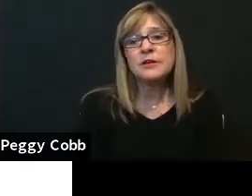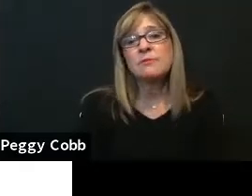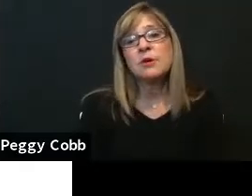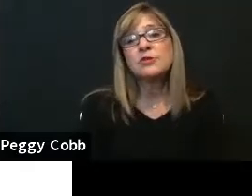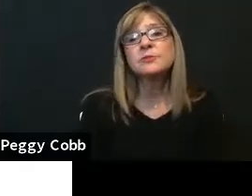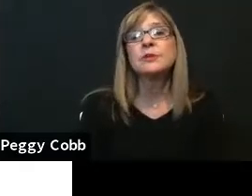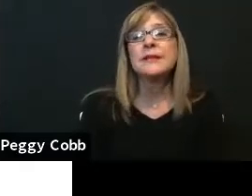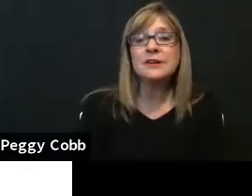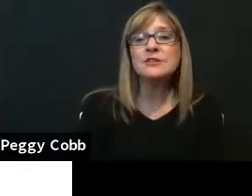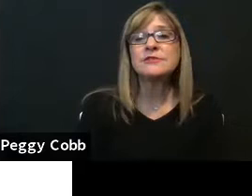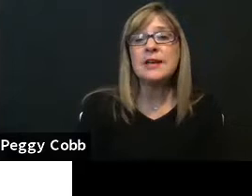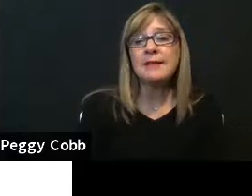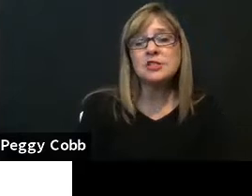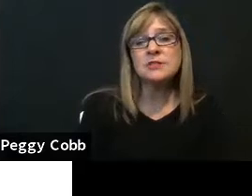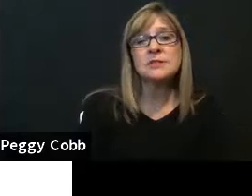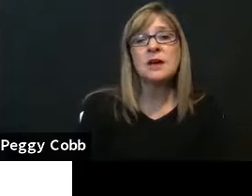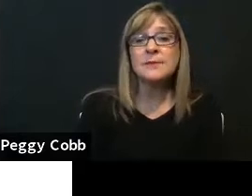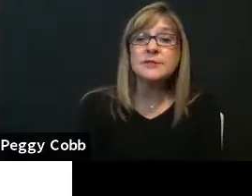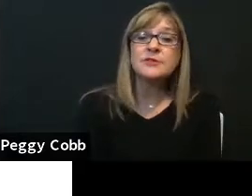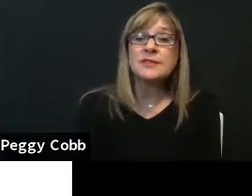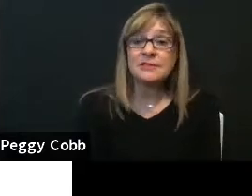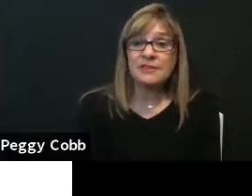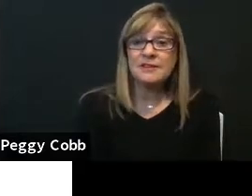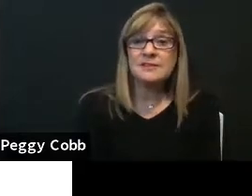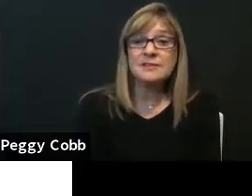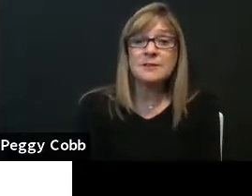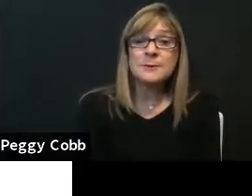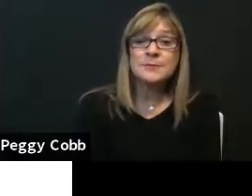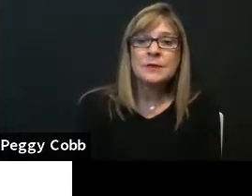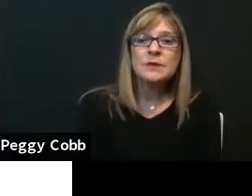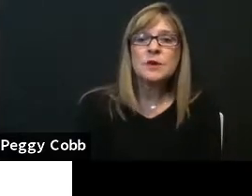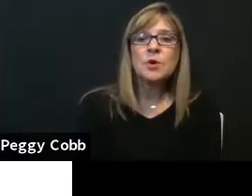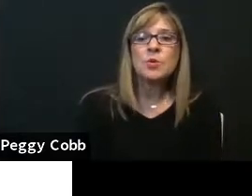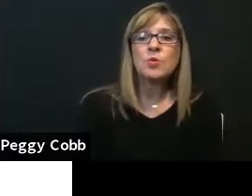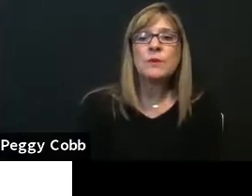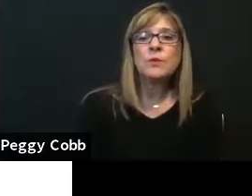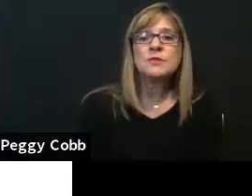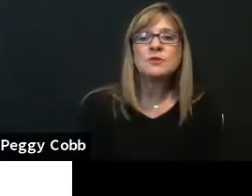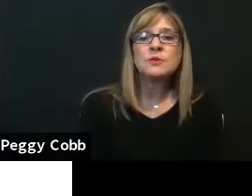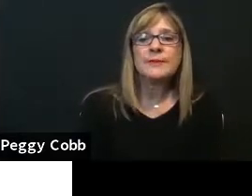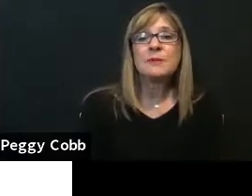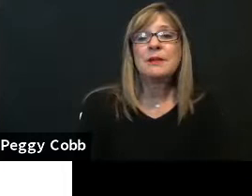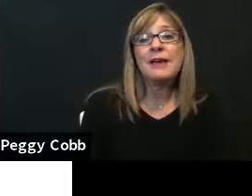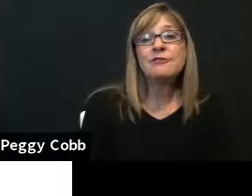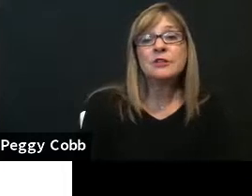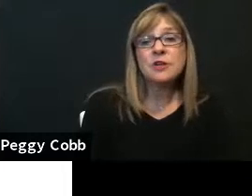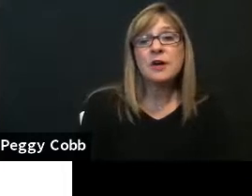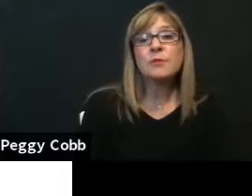There are multiple layers of challenges and obstacles that they face. So we want to, when they apply for a job